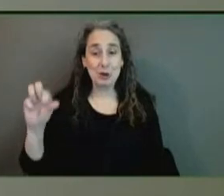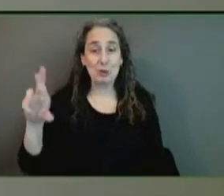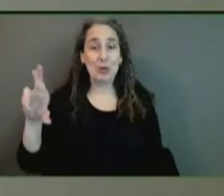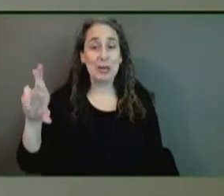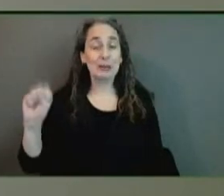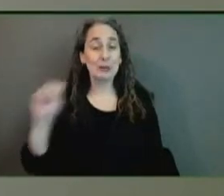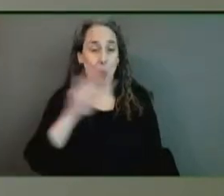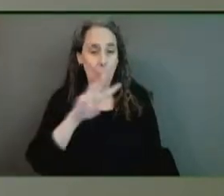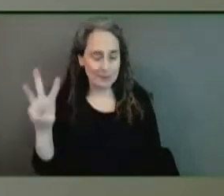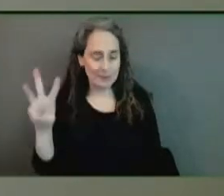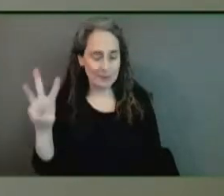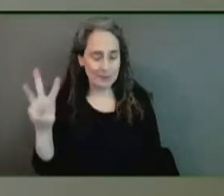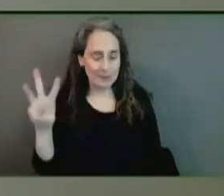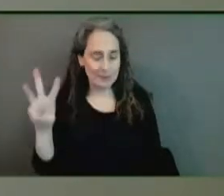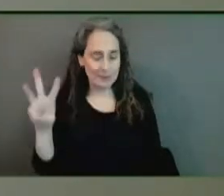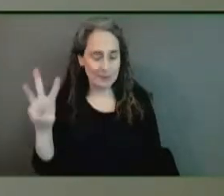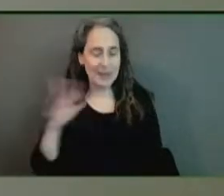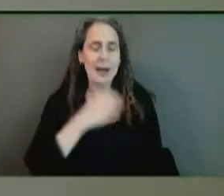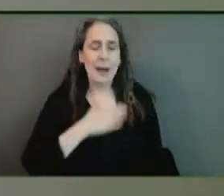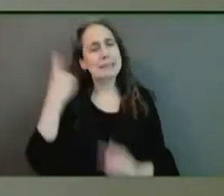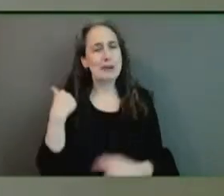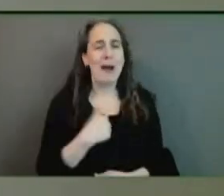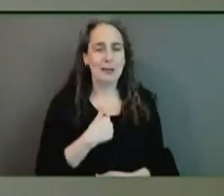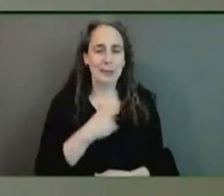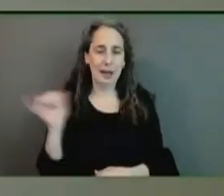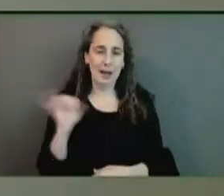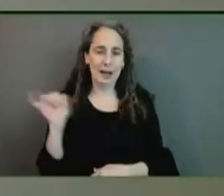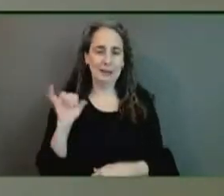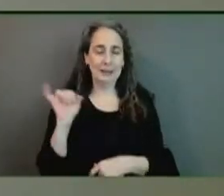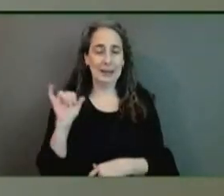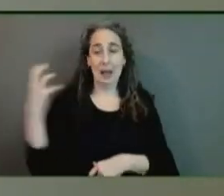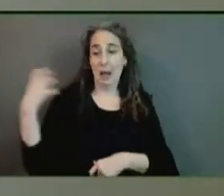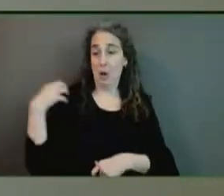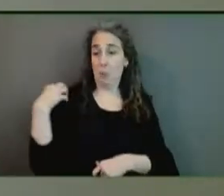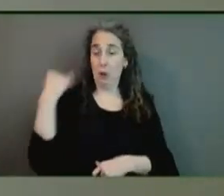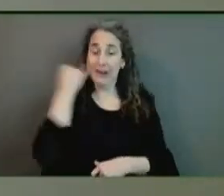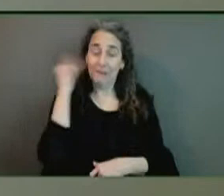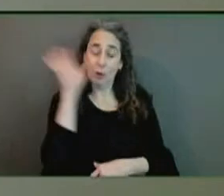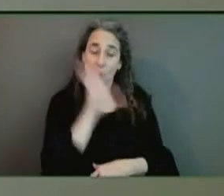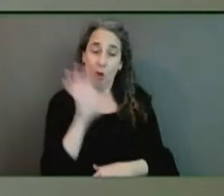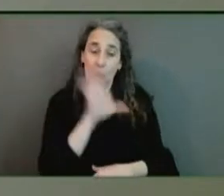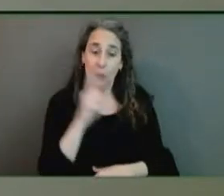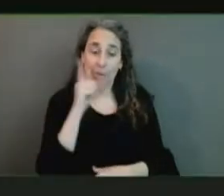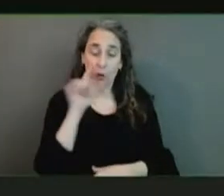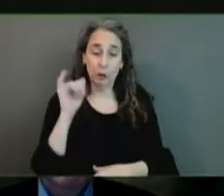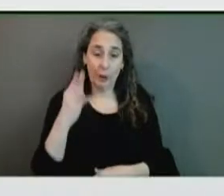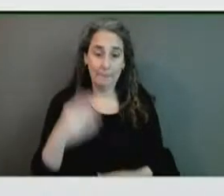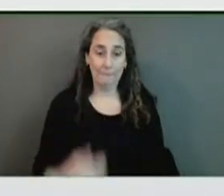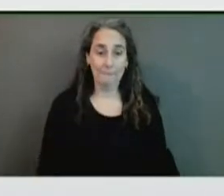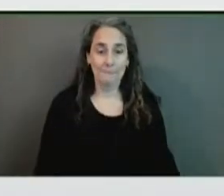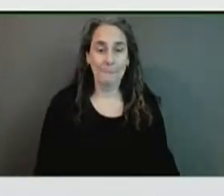careers website. And please